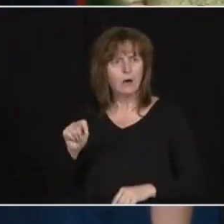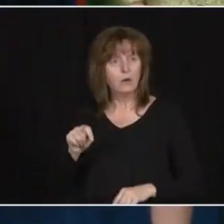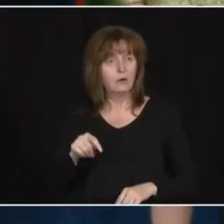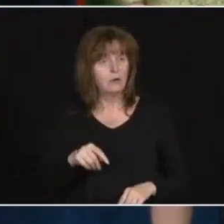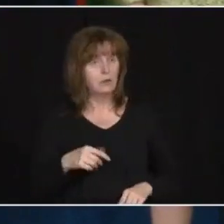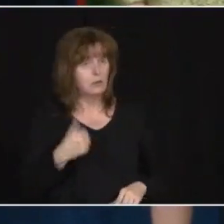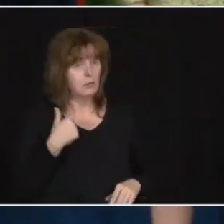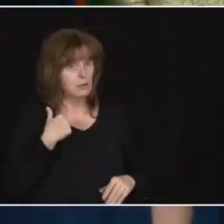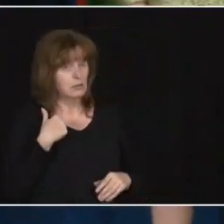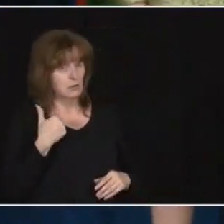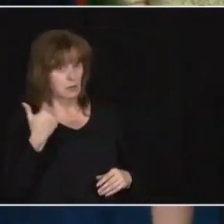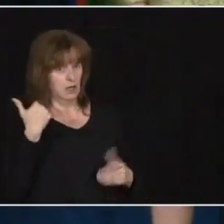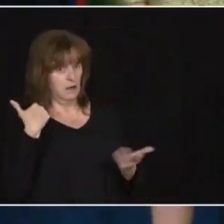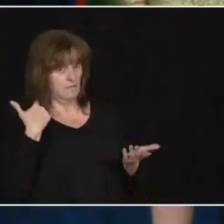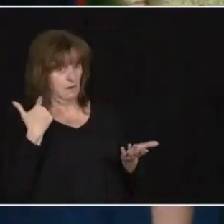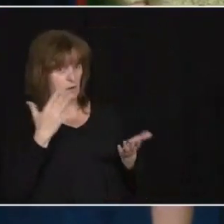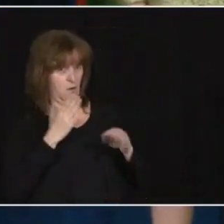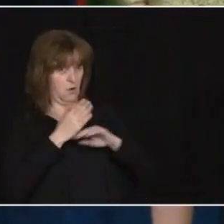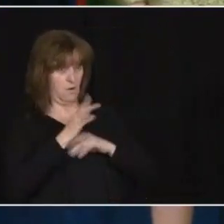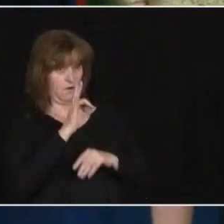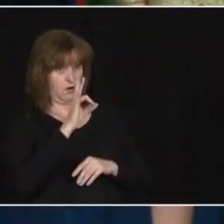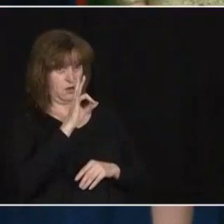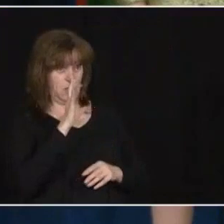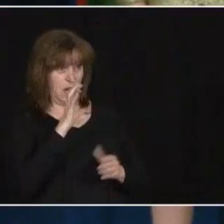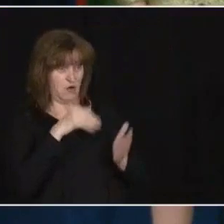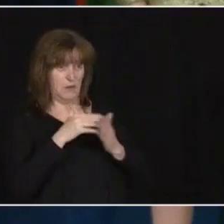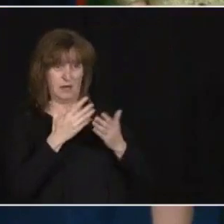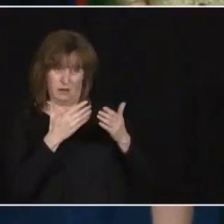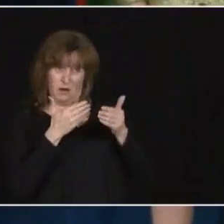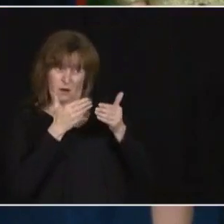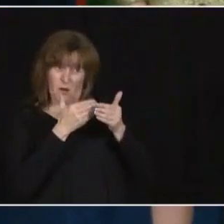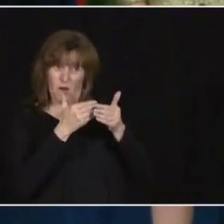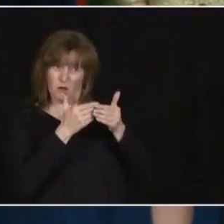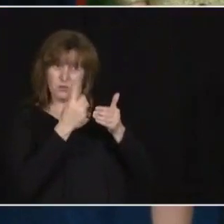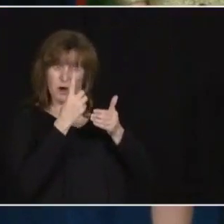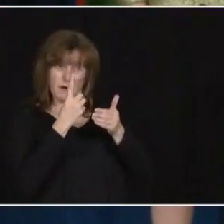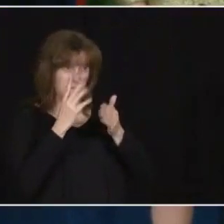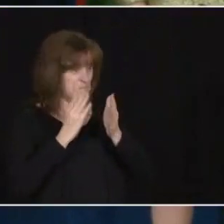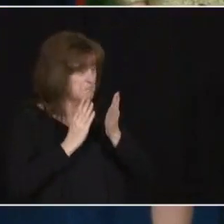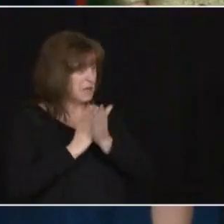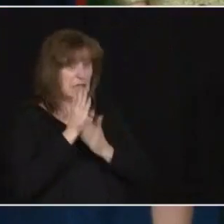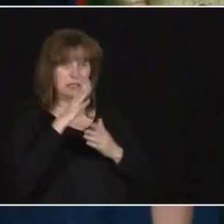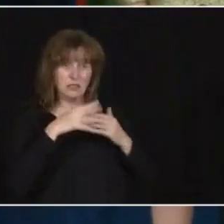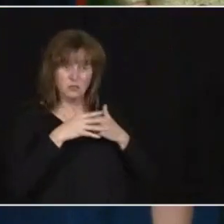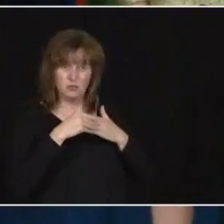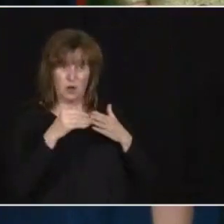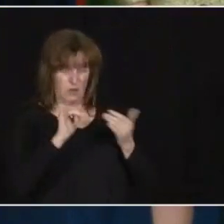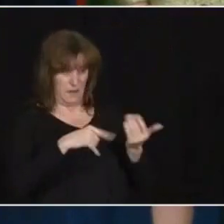Right now we've worked with the federal government and put over $900 million, close to $1 billion